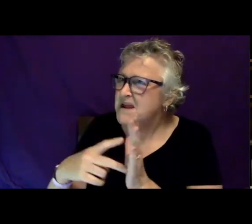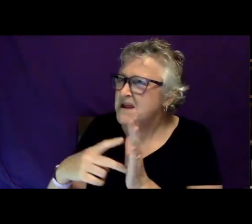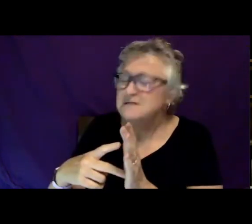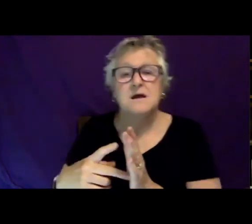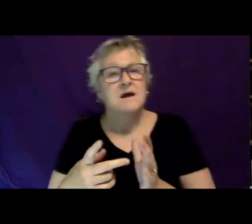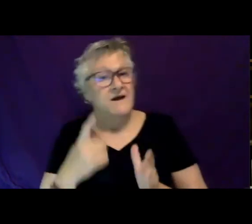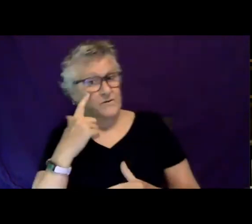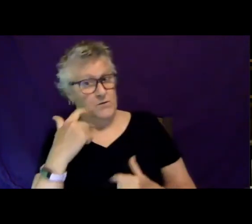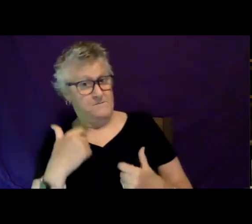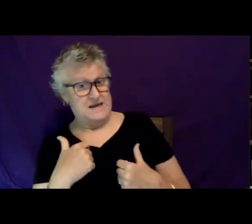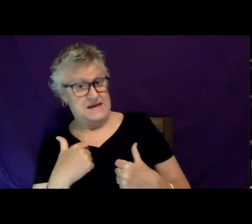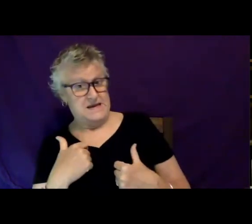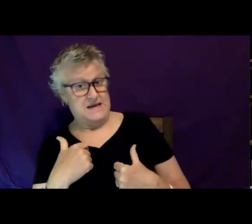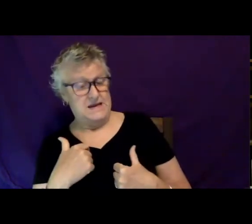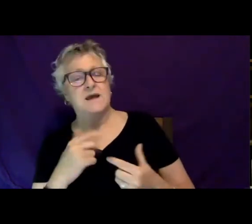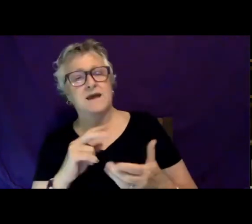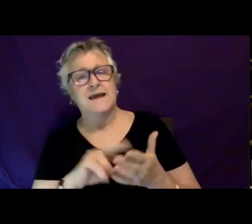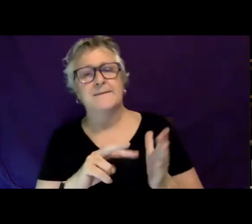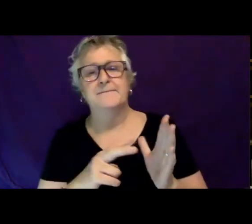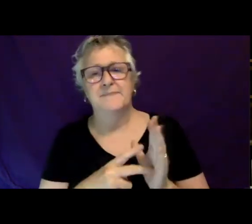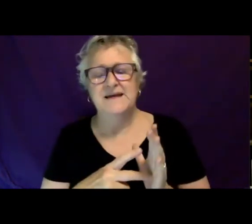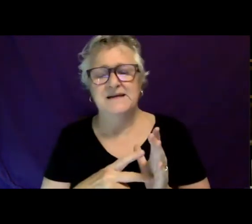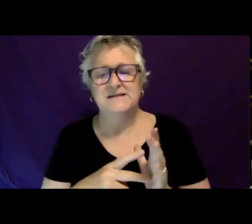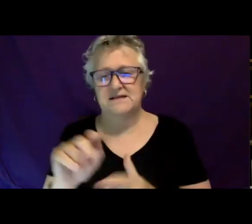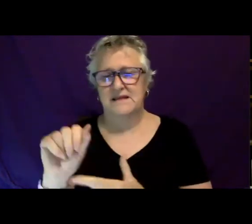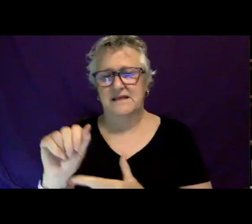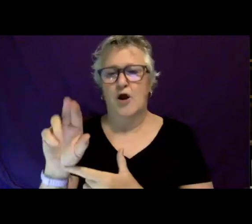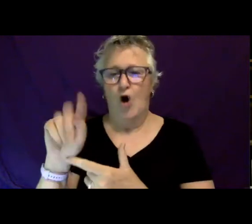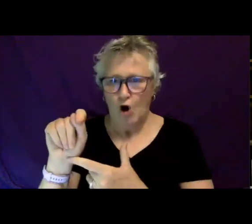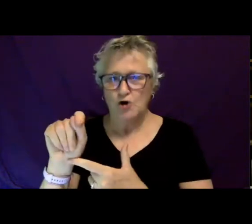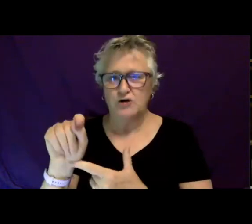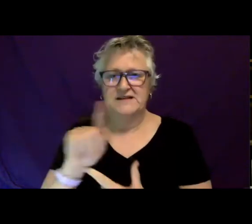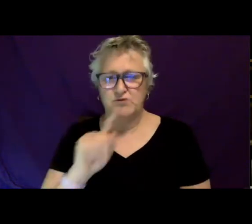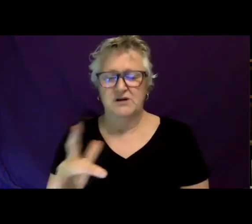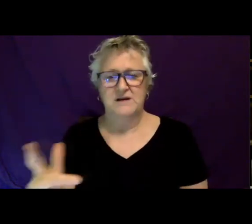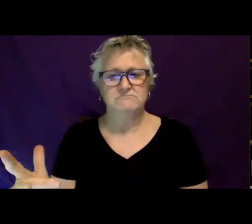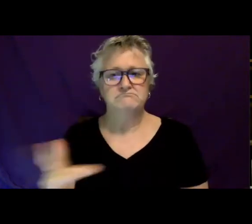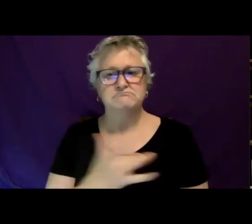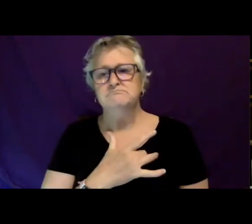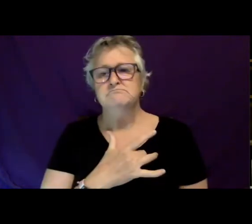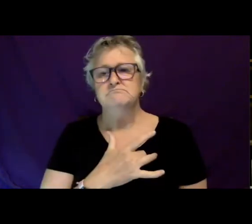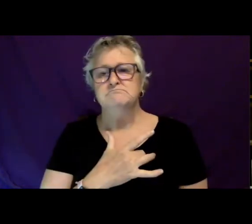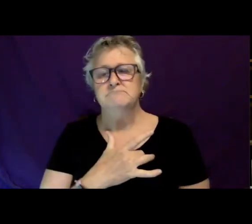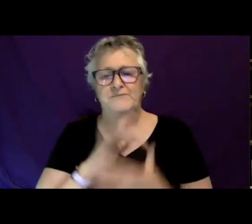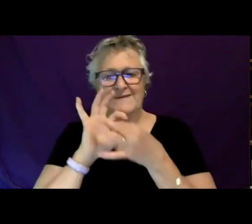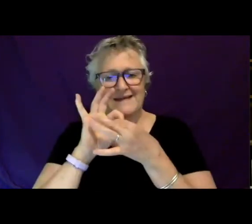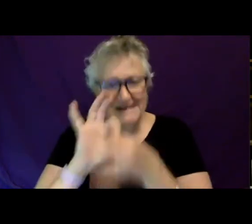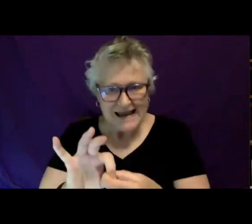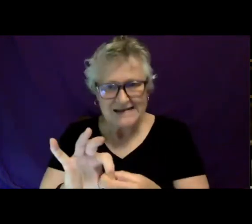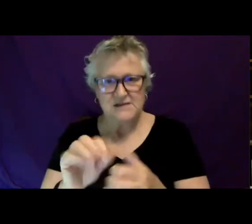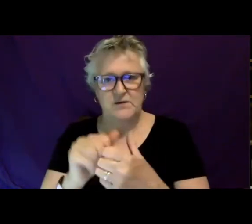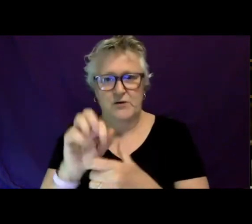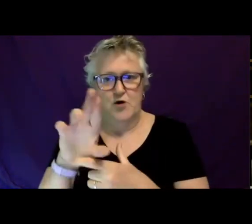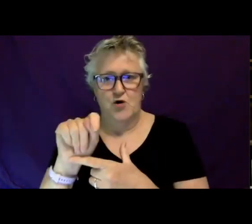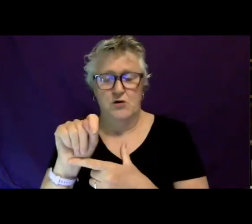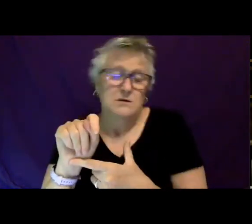that, I think that, that art has touched them! Now in their everyday life, where where they may not have had that experience